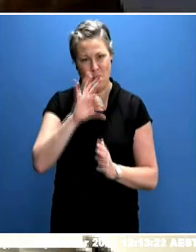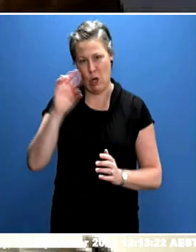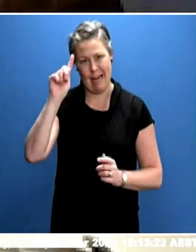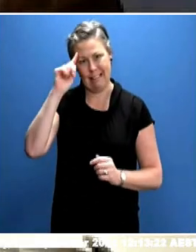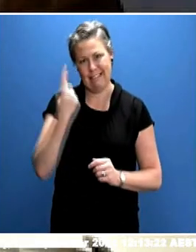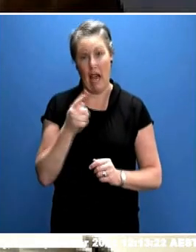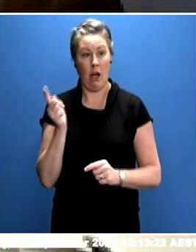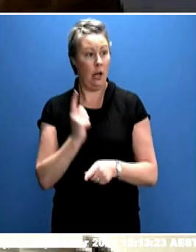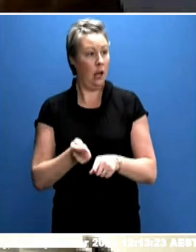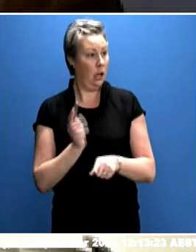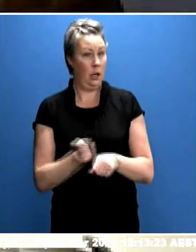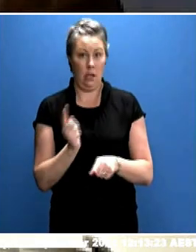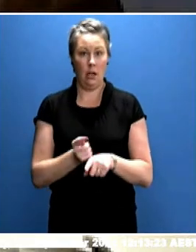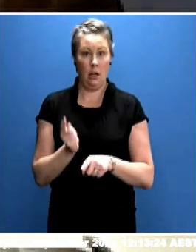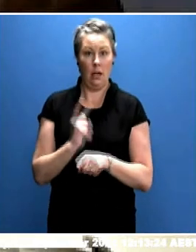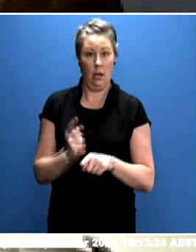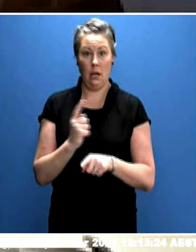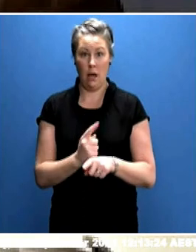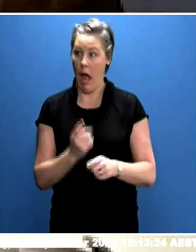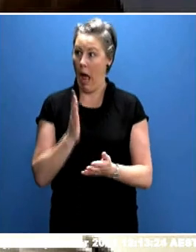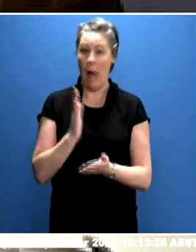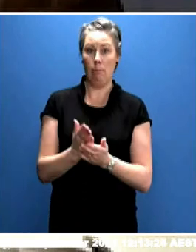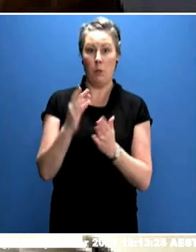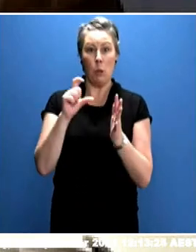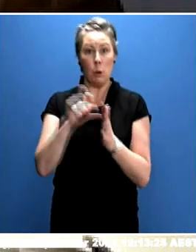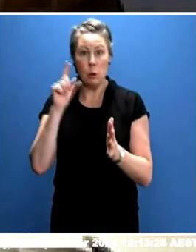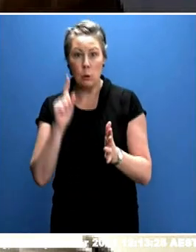They give lip service to it, but when you get down to the reality of the